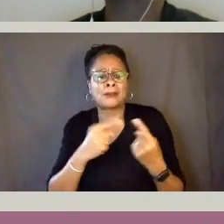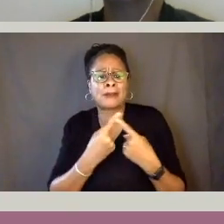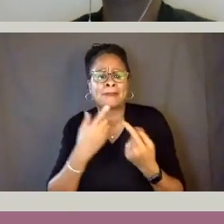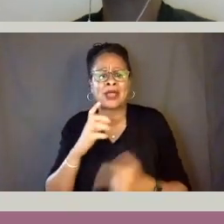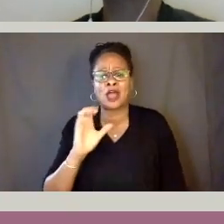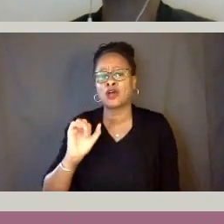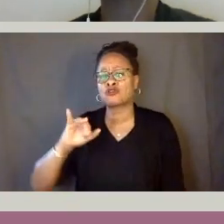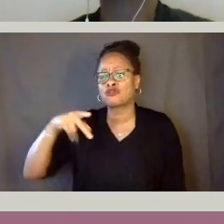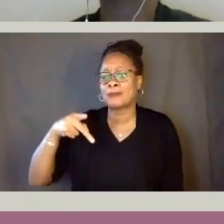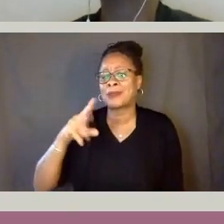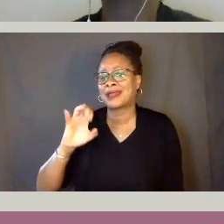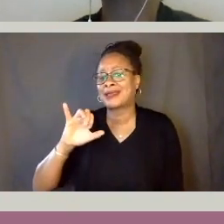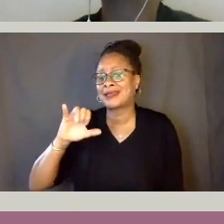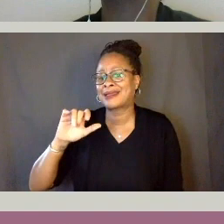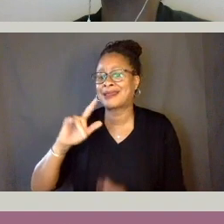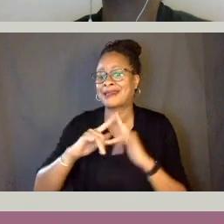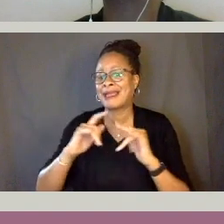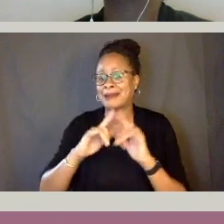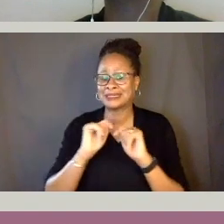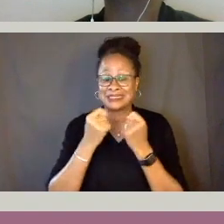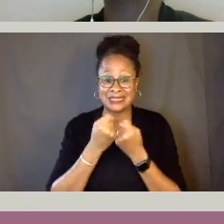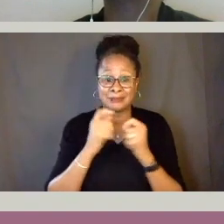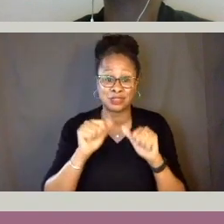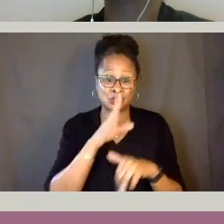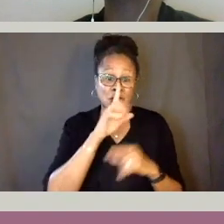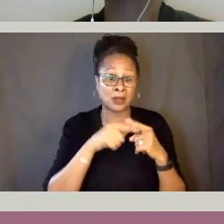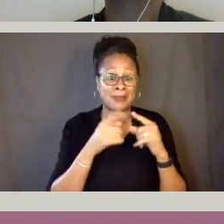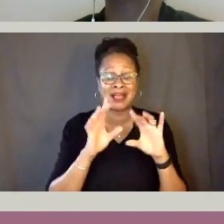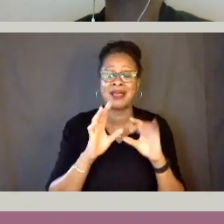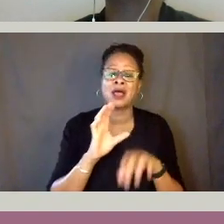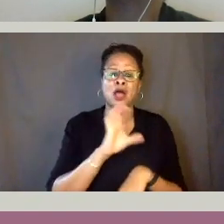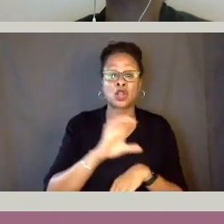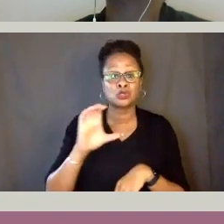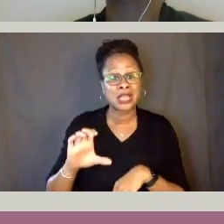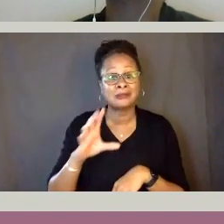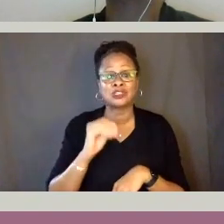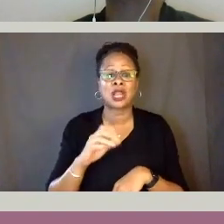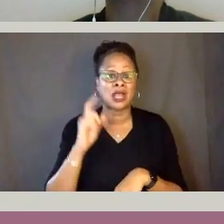Camp" team about closed caption, and an audio captioning, and--